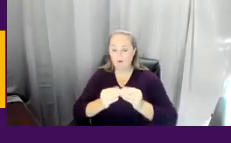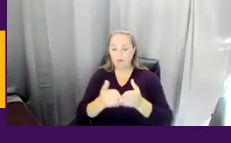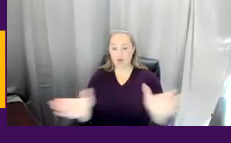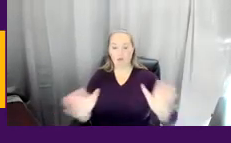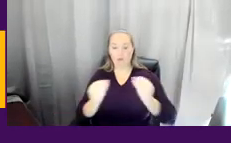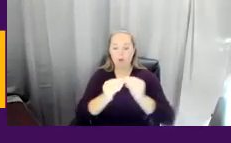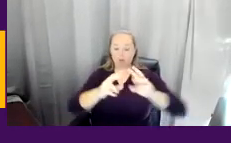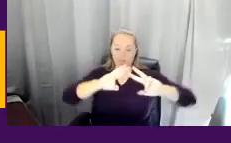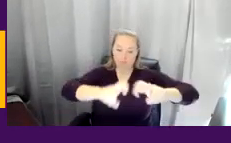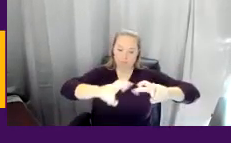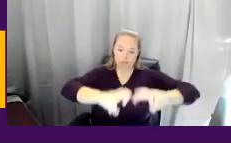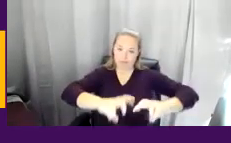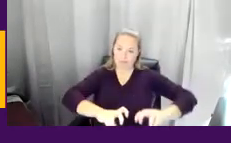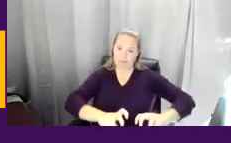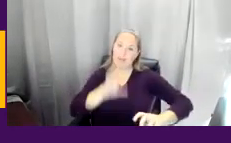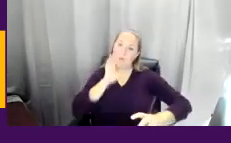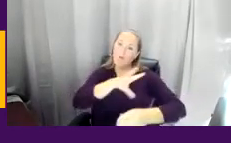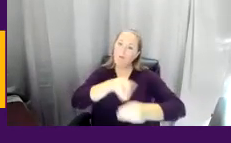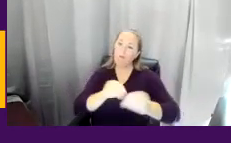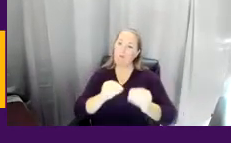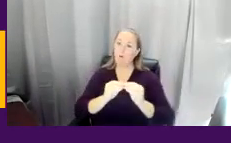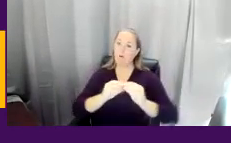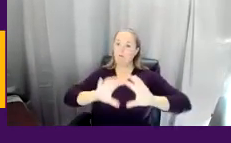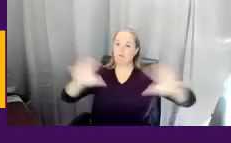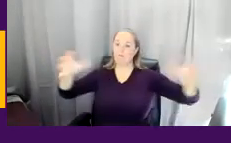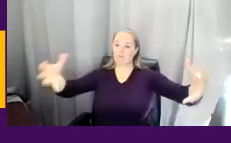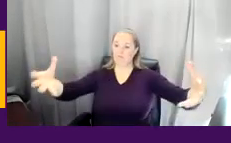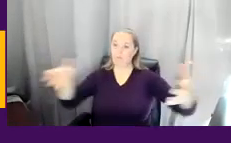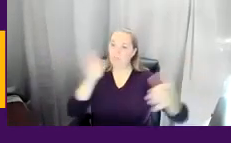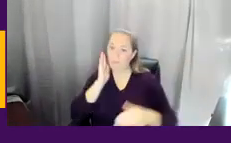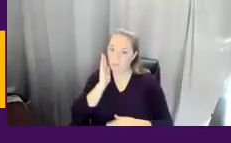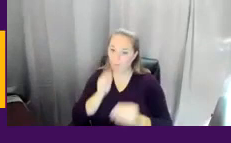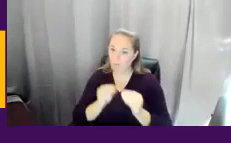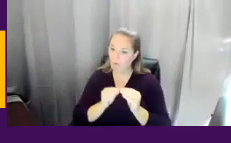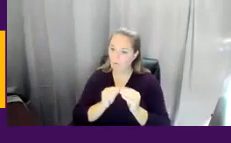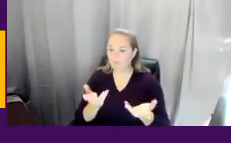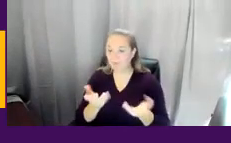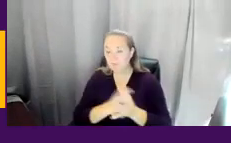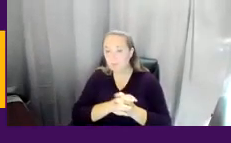BECAUSE WE THINK ASSESSMENT IS A LITTLE BIT MORE INCLUSIVE OF